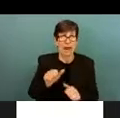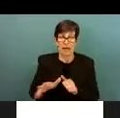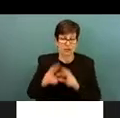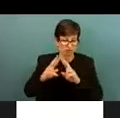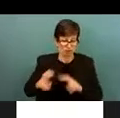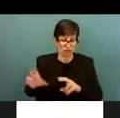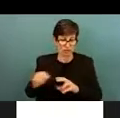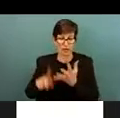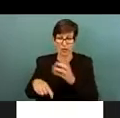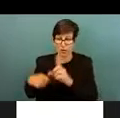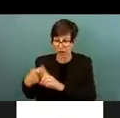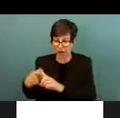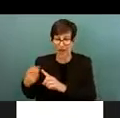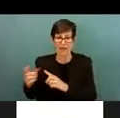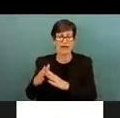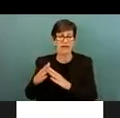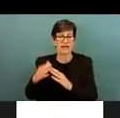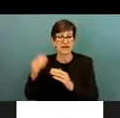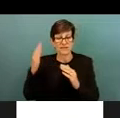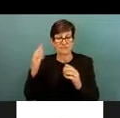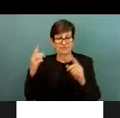Netherlands. And you can see that we've got